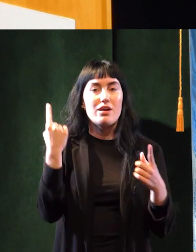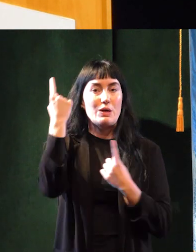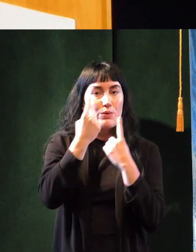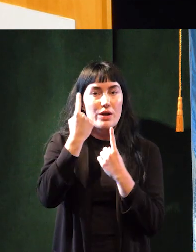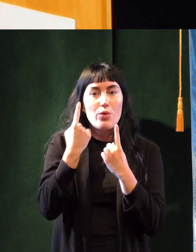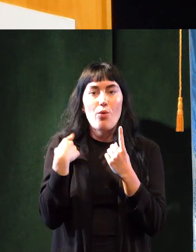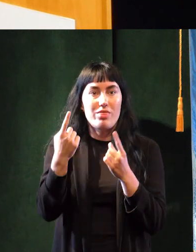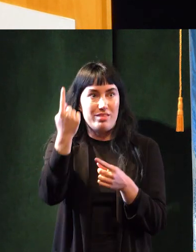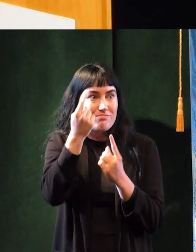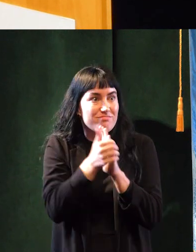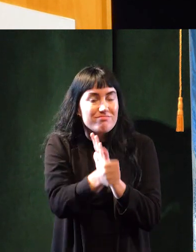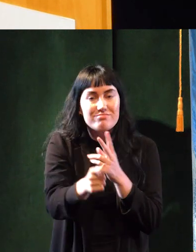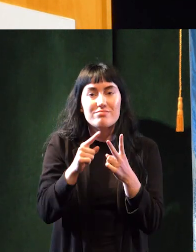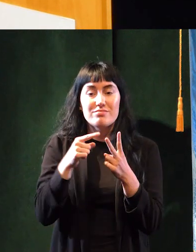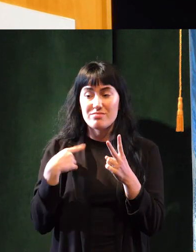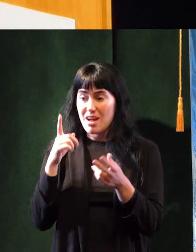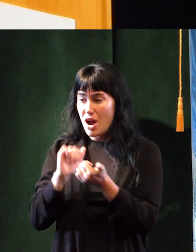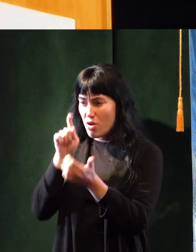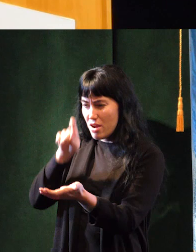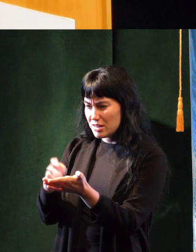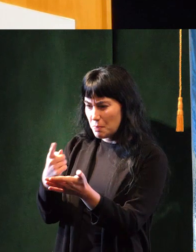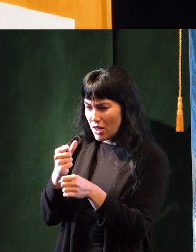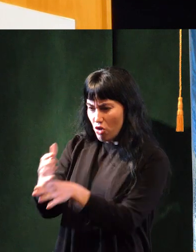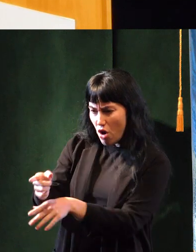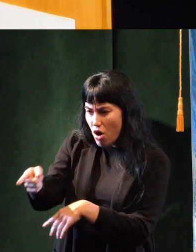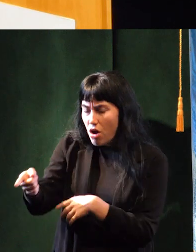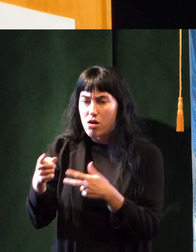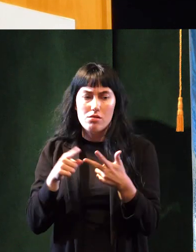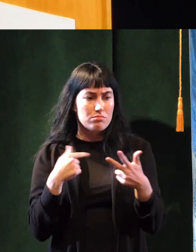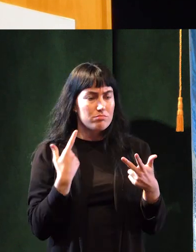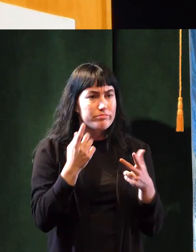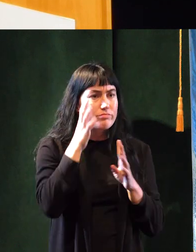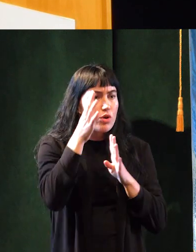skills the ability to identify root causes of a situation then